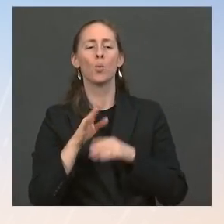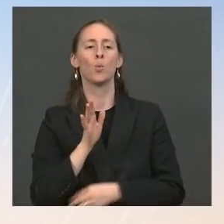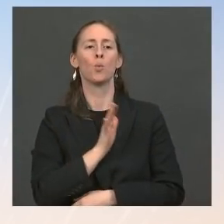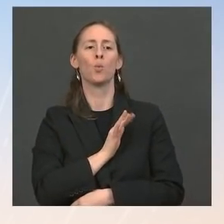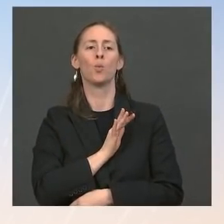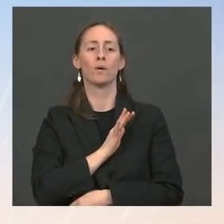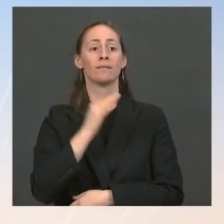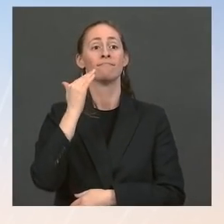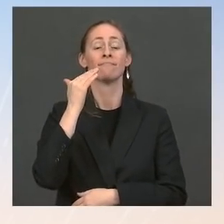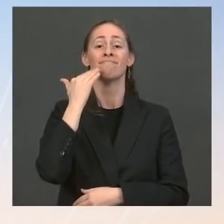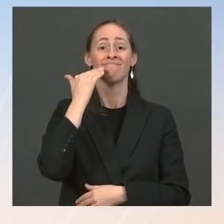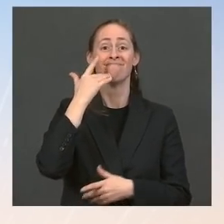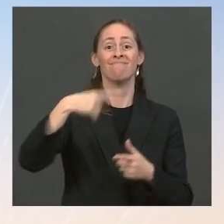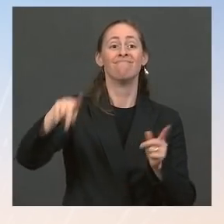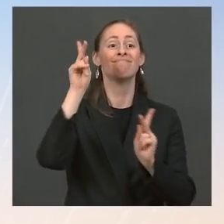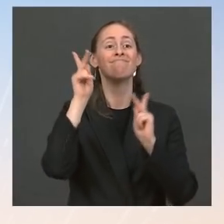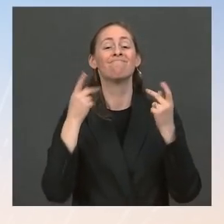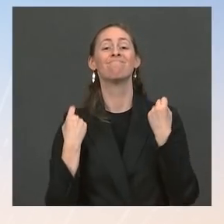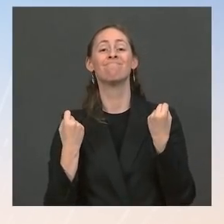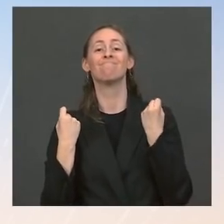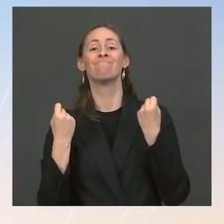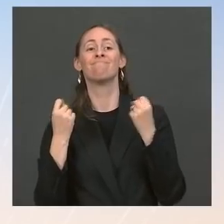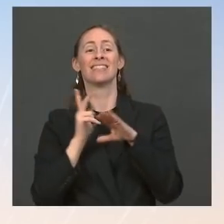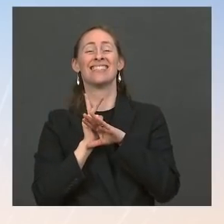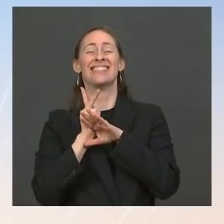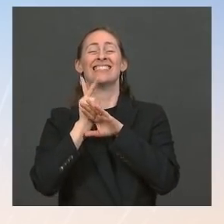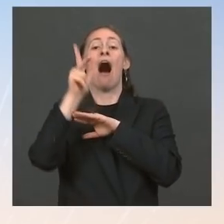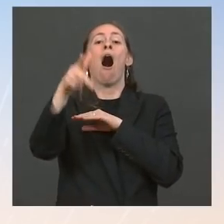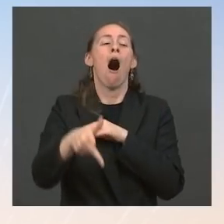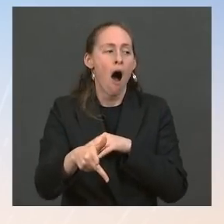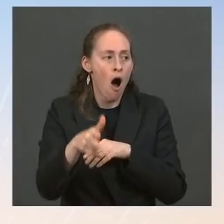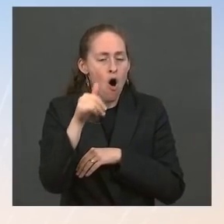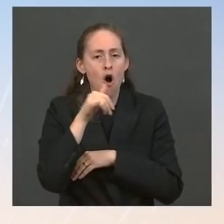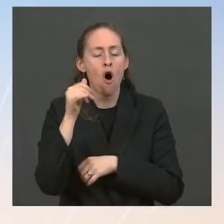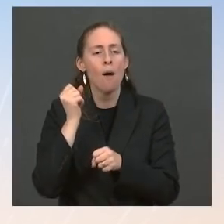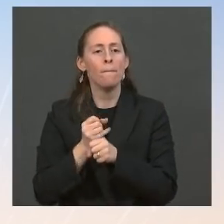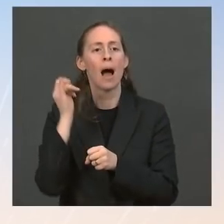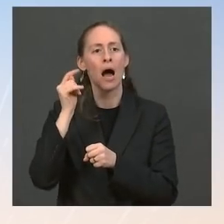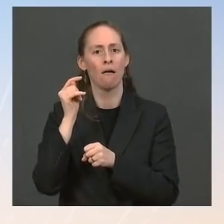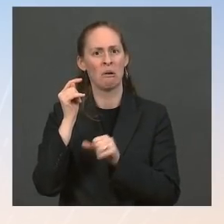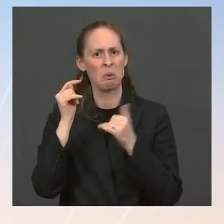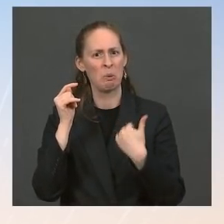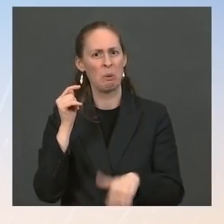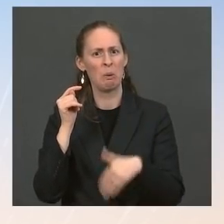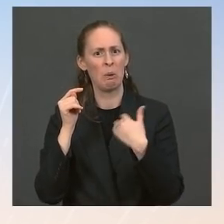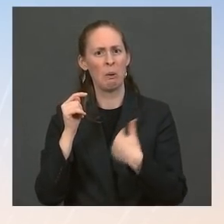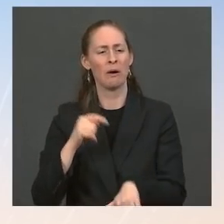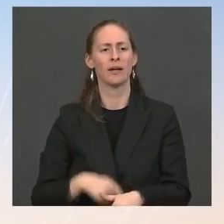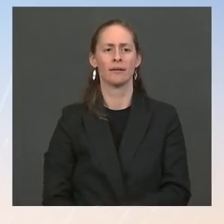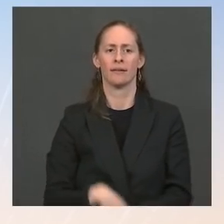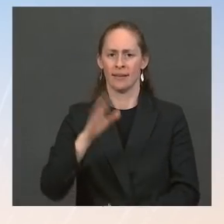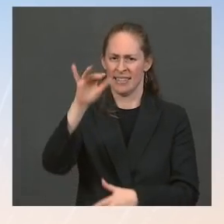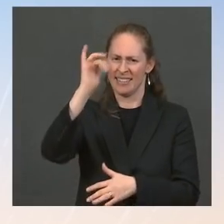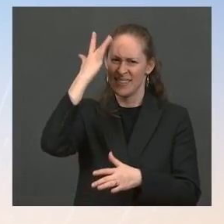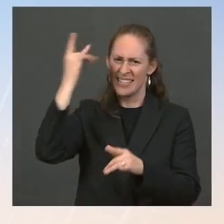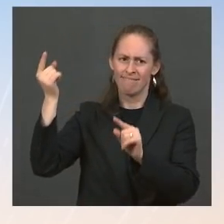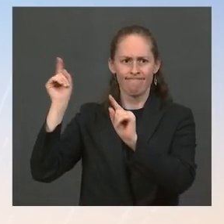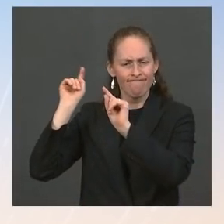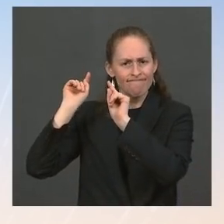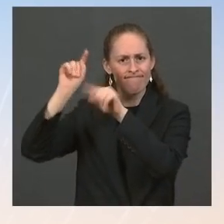worrying about the safety and security of how they're traveling, to do exactly that. So, that's why he's headed to New Hampshire tomorrow